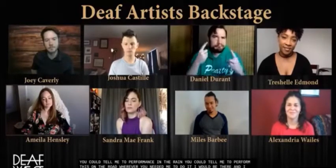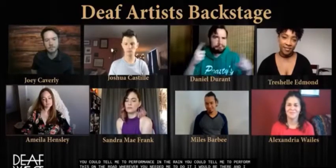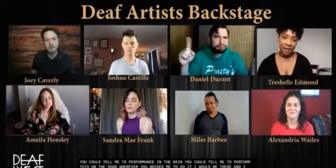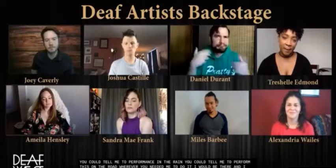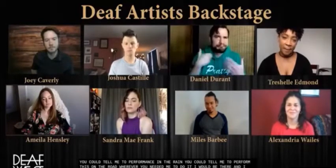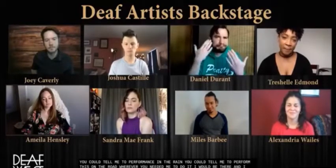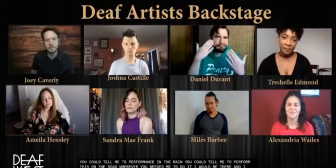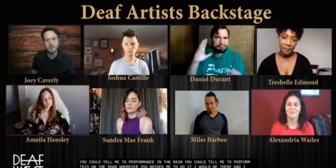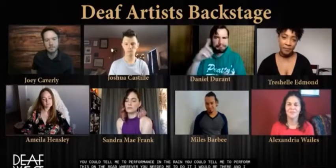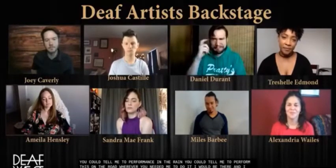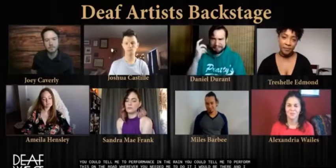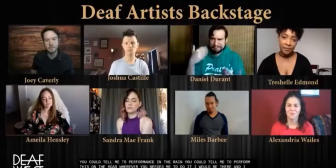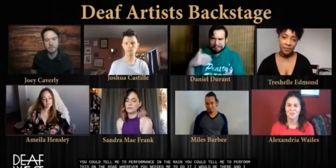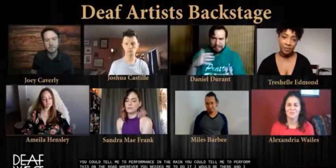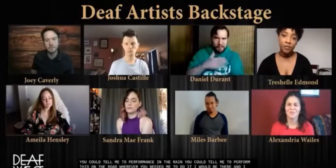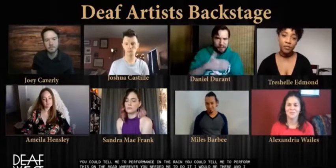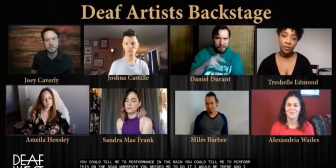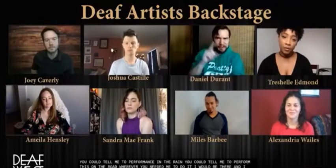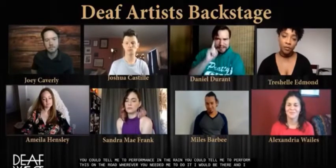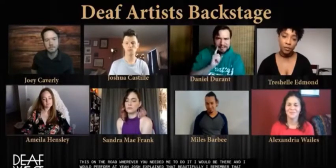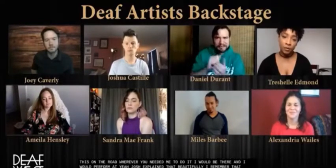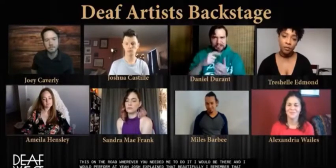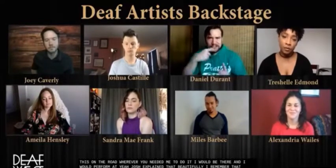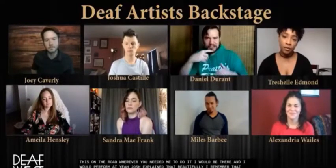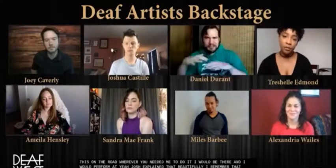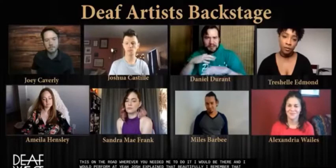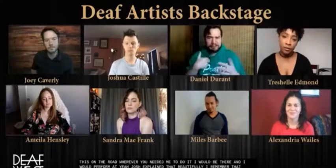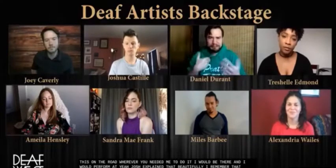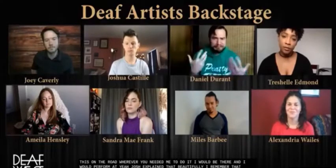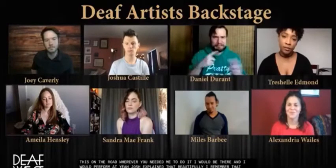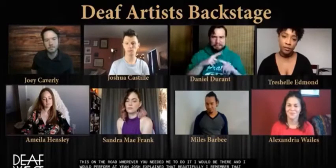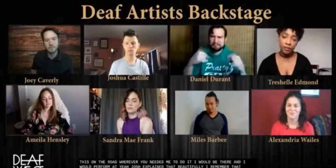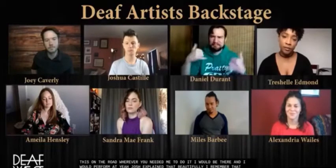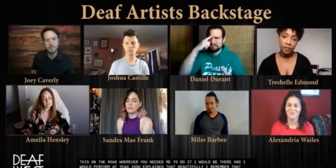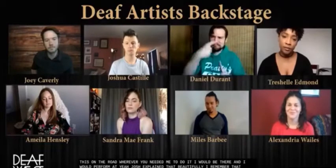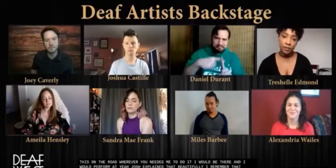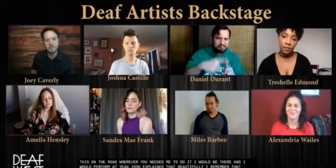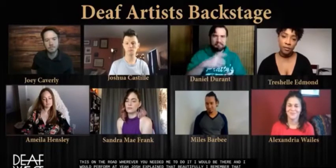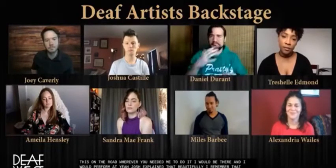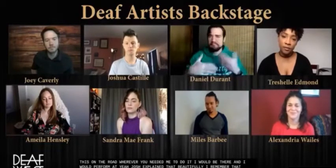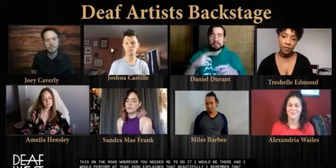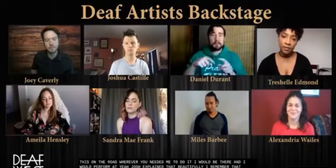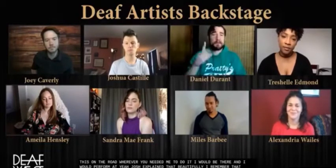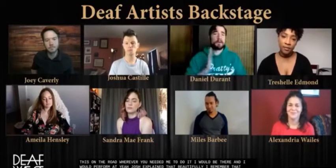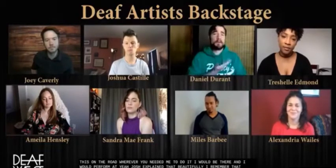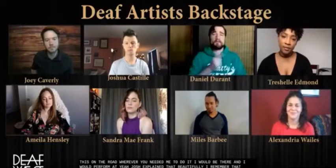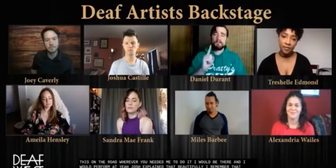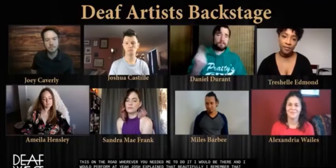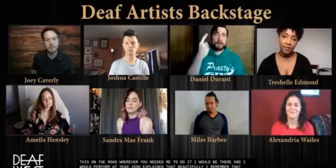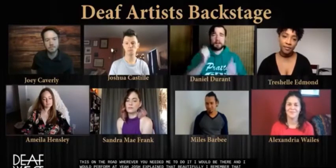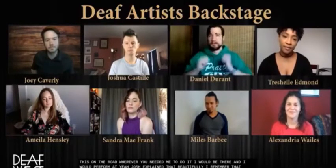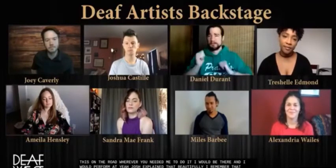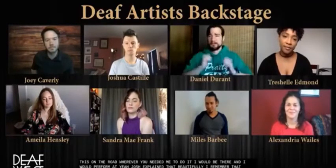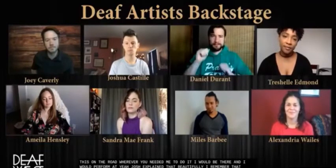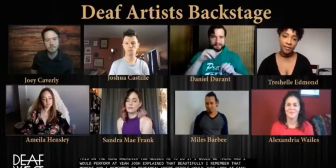And I didn't know if our show is going to be a success in the beginning, because we're doing musicals with a Deaf cast and a hearing cast.